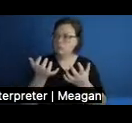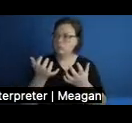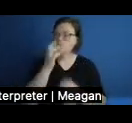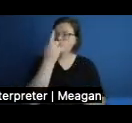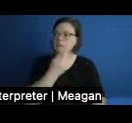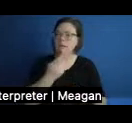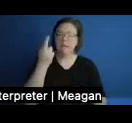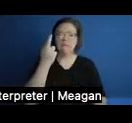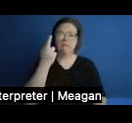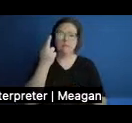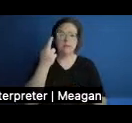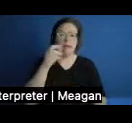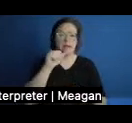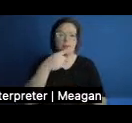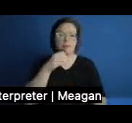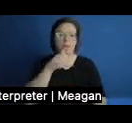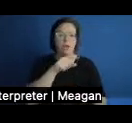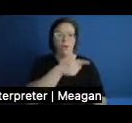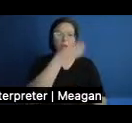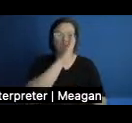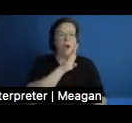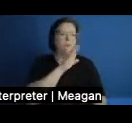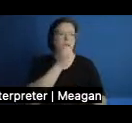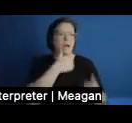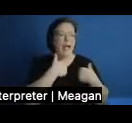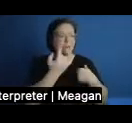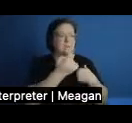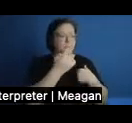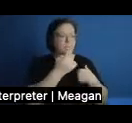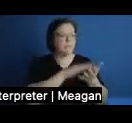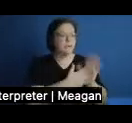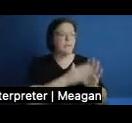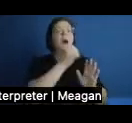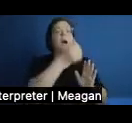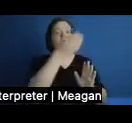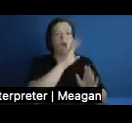Apollo a God could actually lack something and become ungodly in what he was missing.